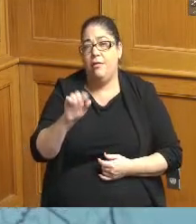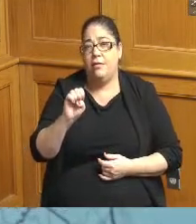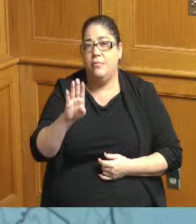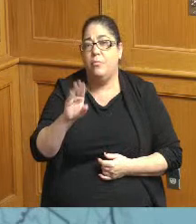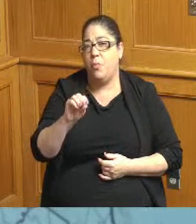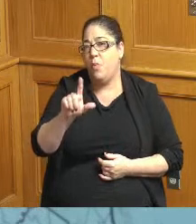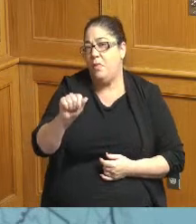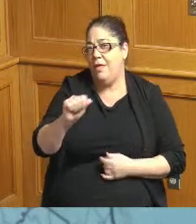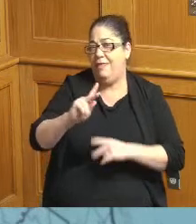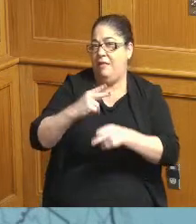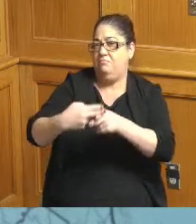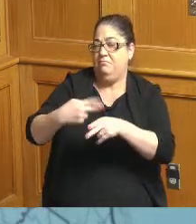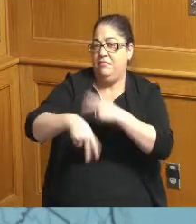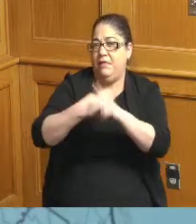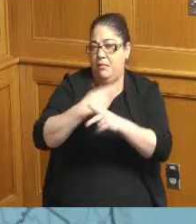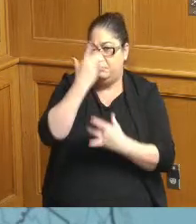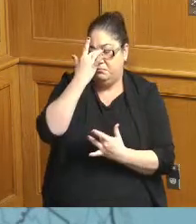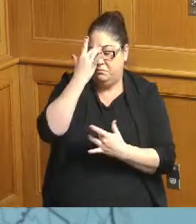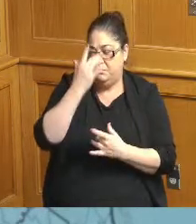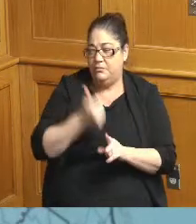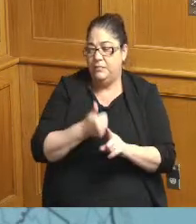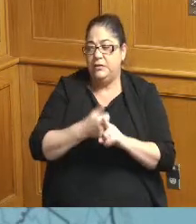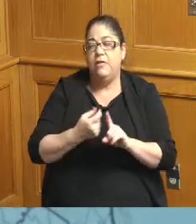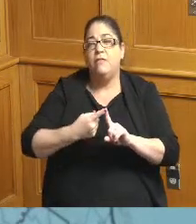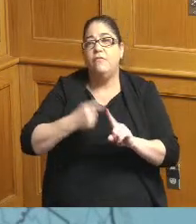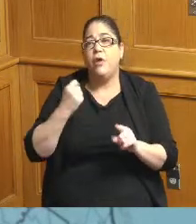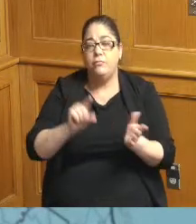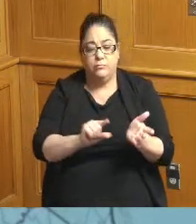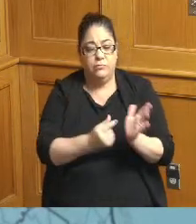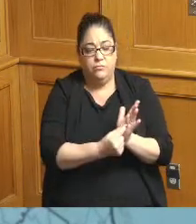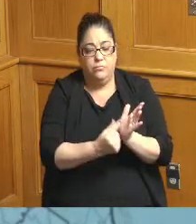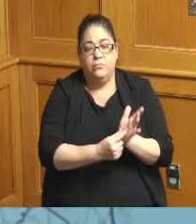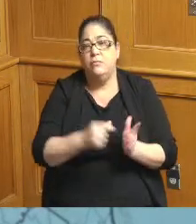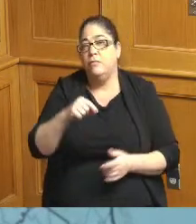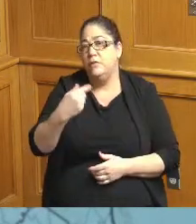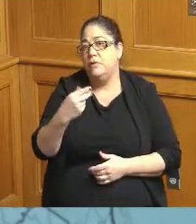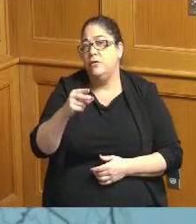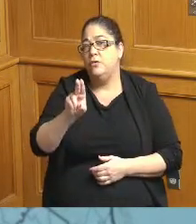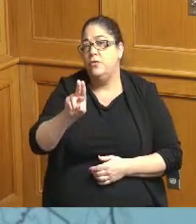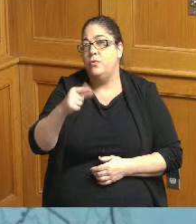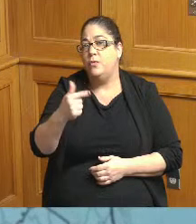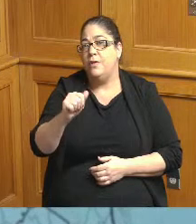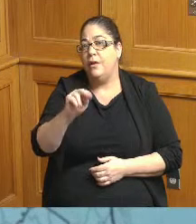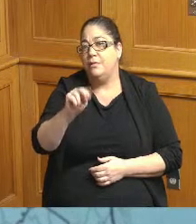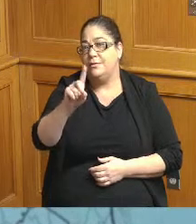somebody comes to our country from Uganda and has just traveled to the Country Public Health